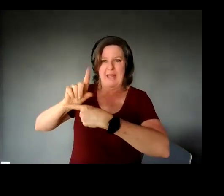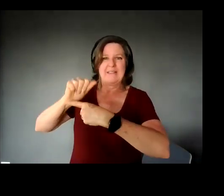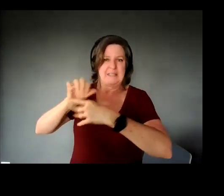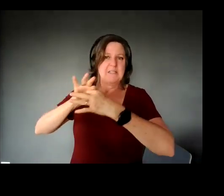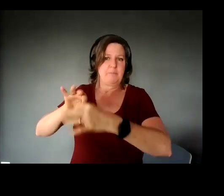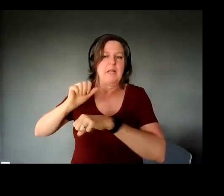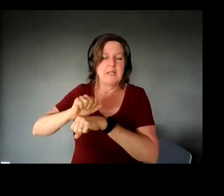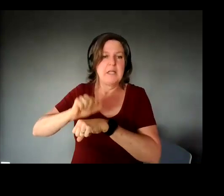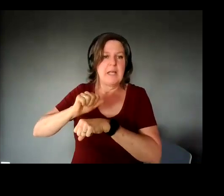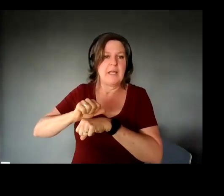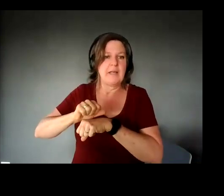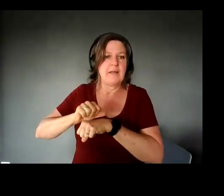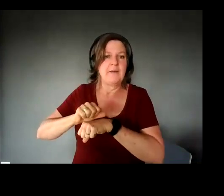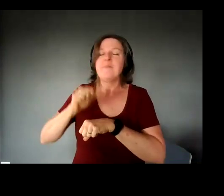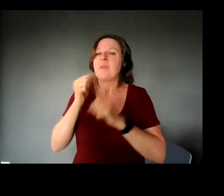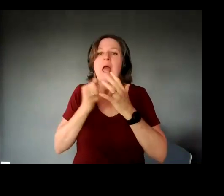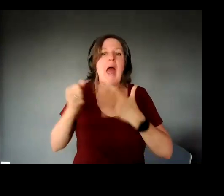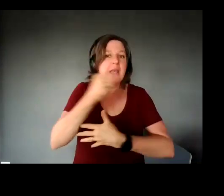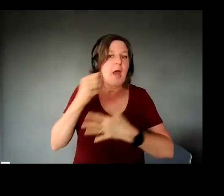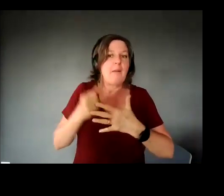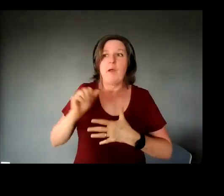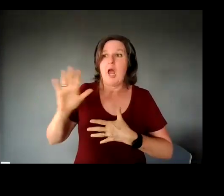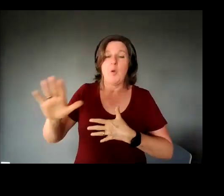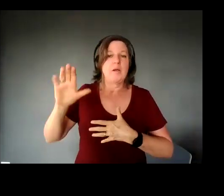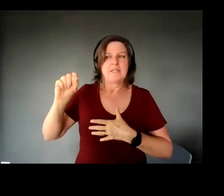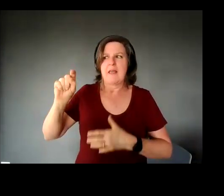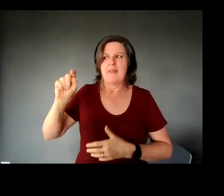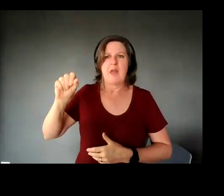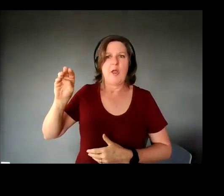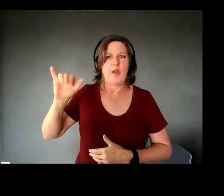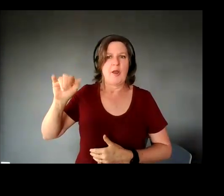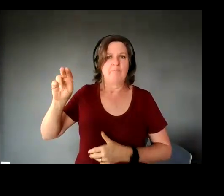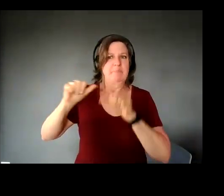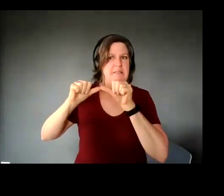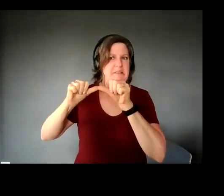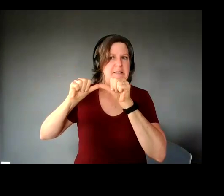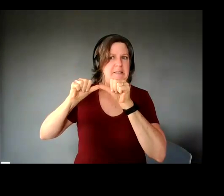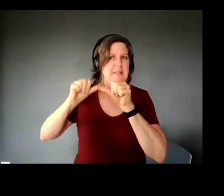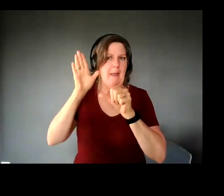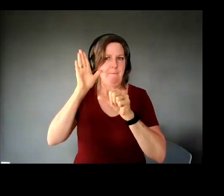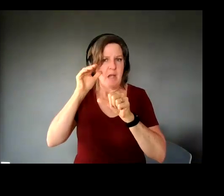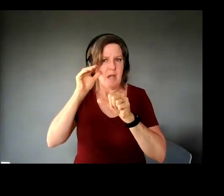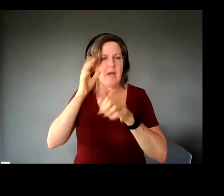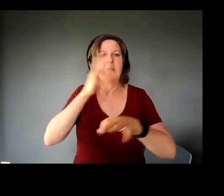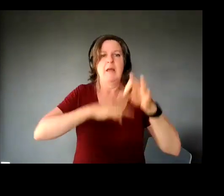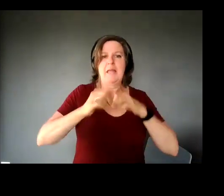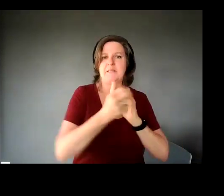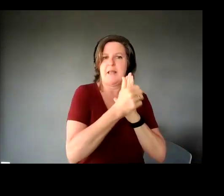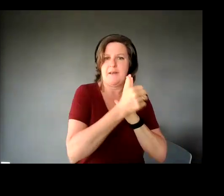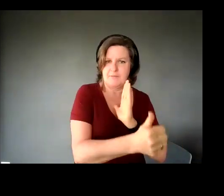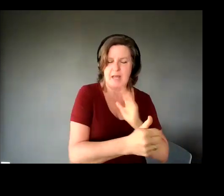not prioritizing stamina over talent. At Making Space we also really believe in using the term